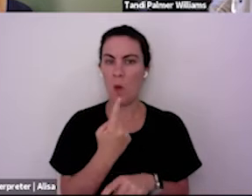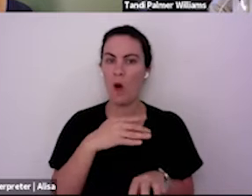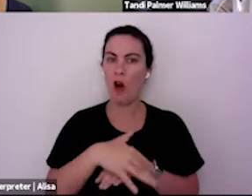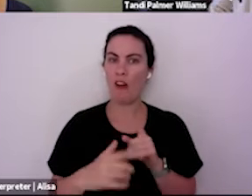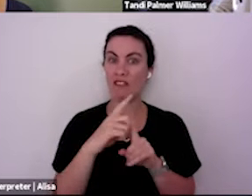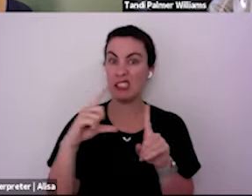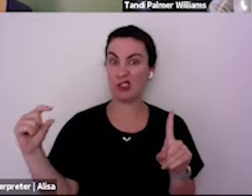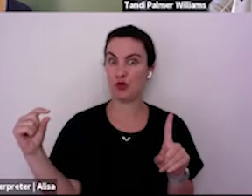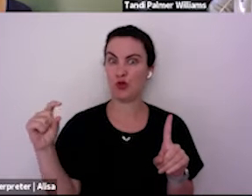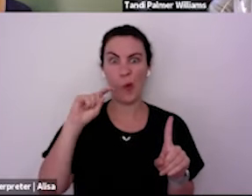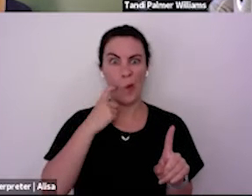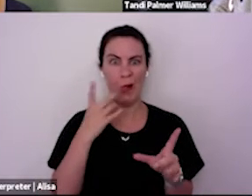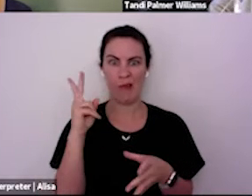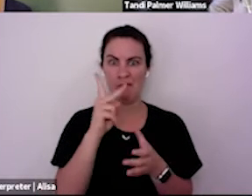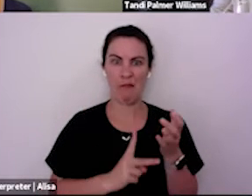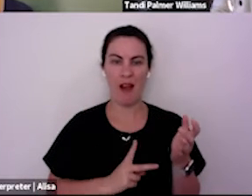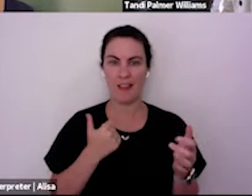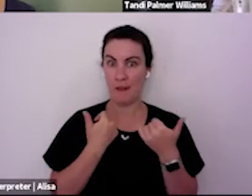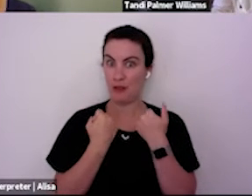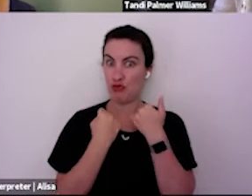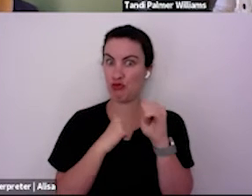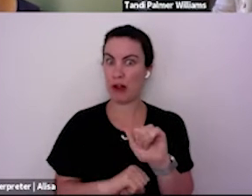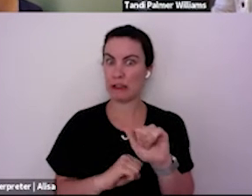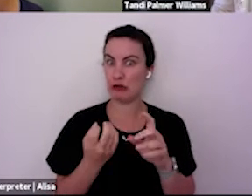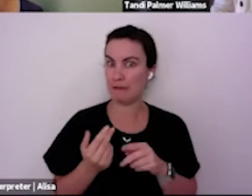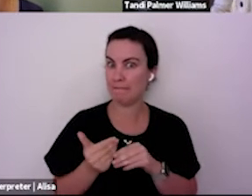Are you able to elaborate on that just a little bit? Absolutely.